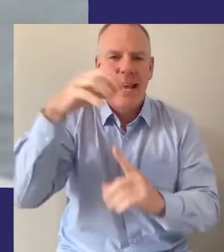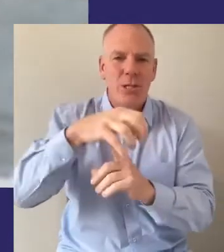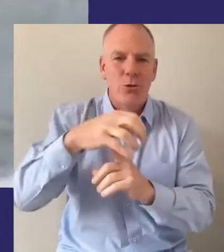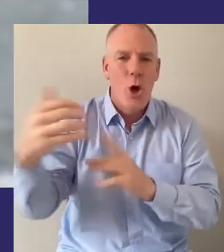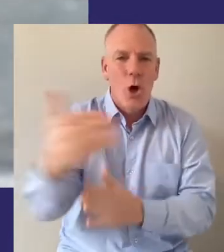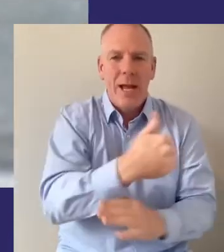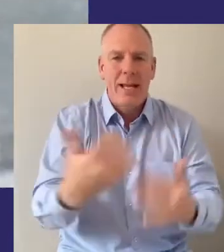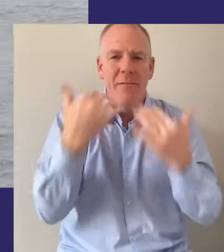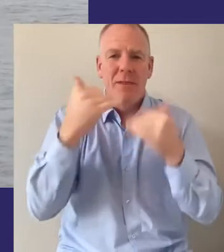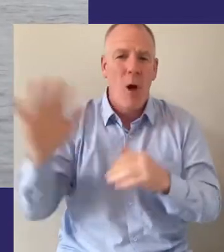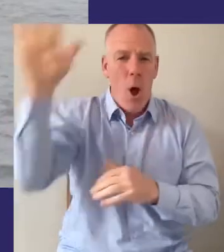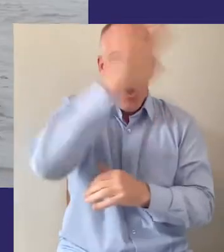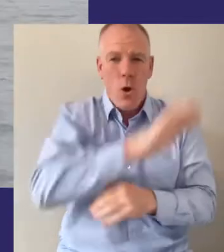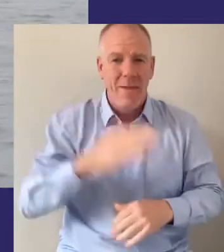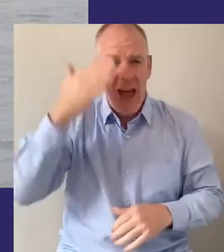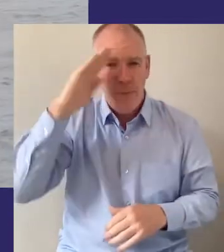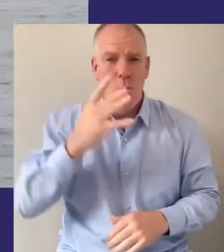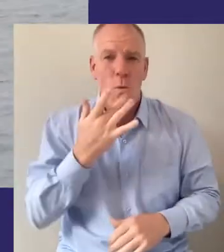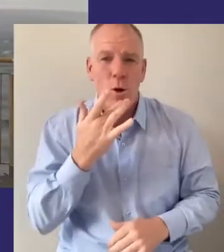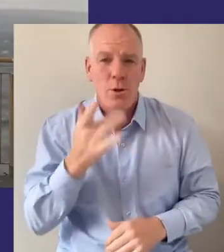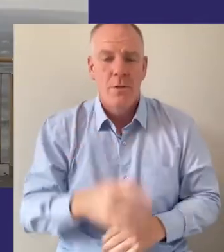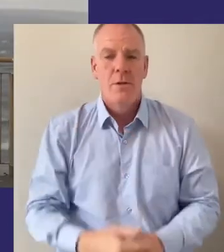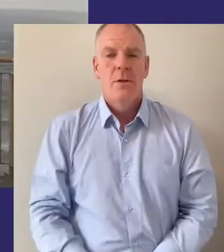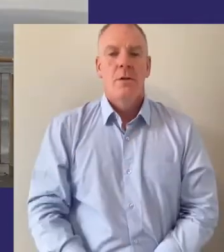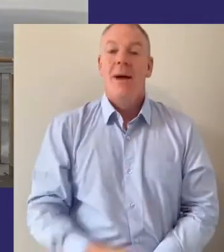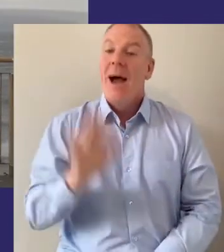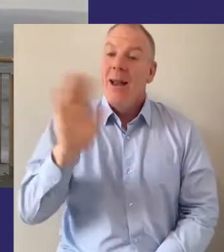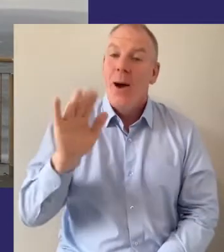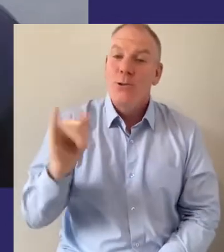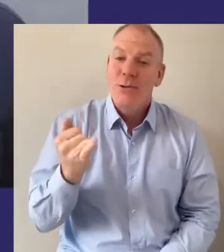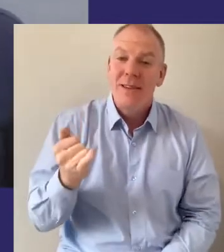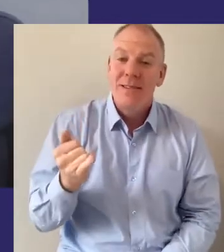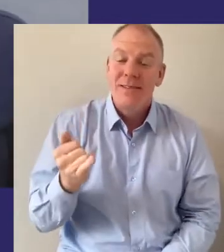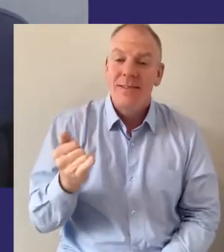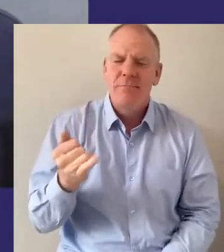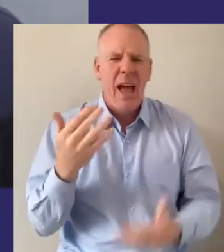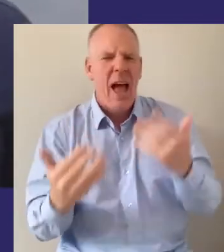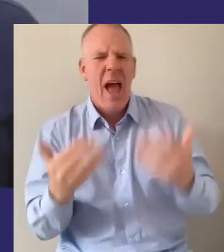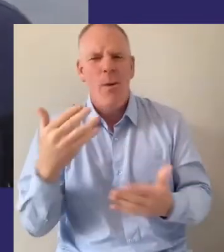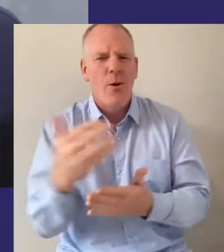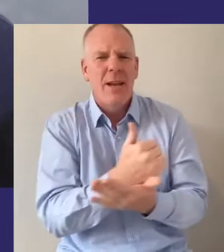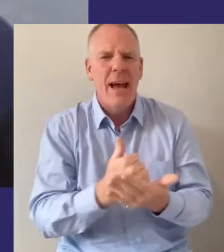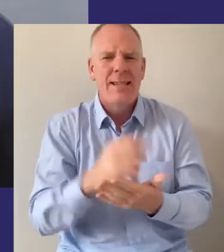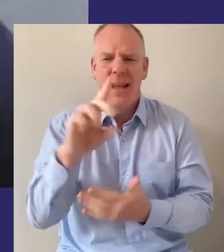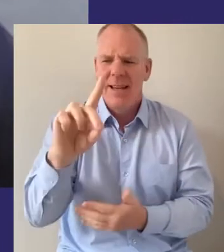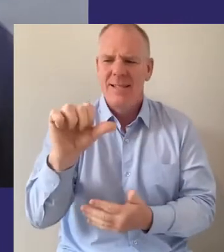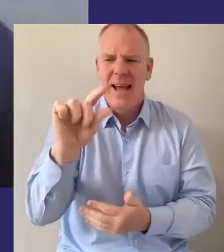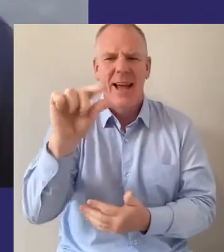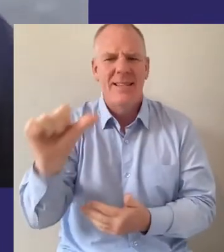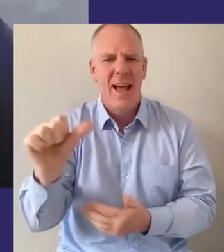all across Ireland's oceans. Hi, Josephine, I'd like to ask you how you collect some of your data from the ocean?